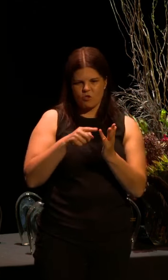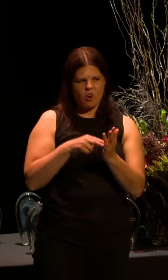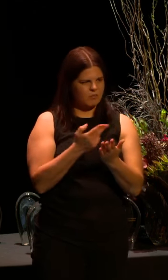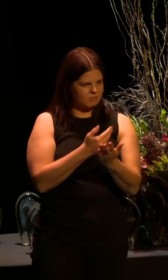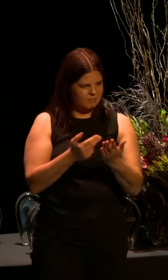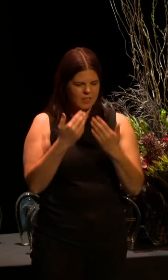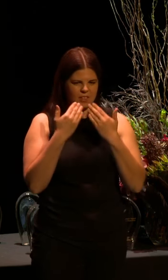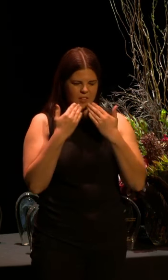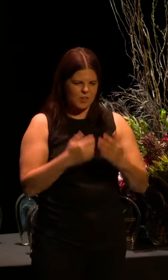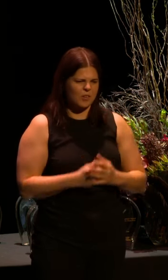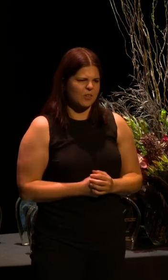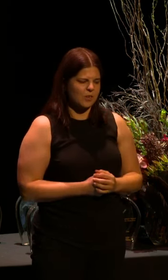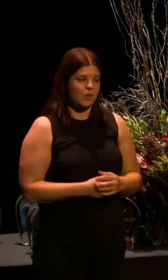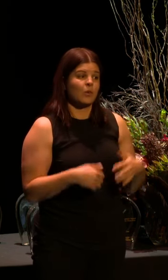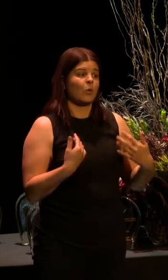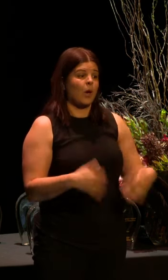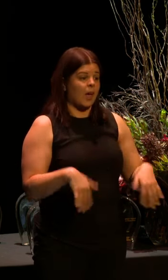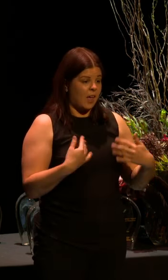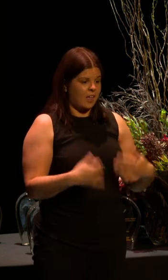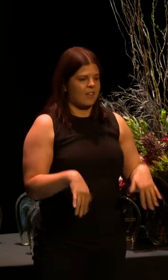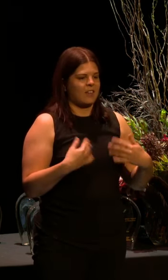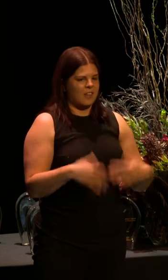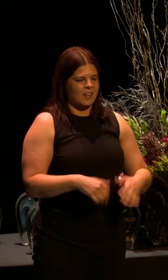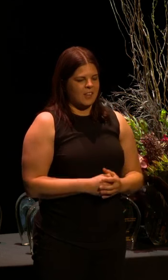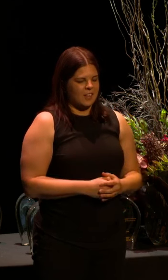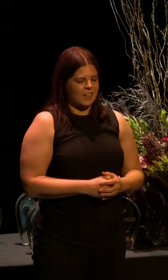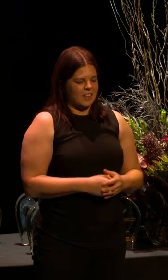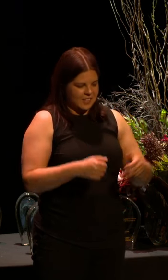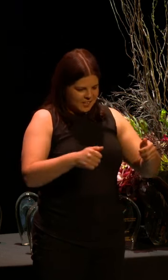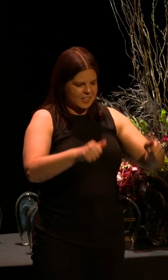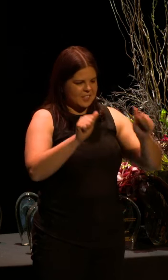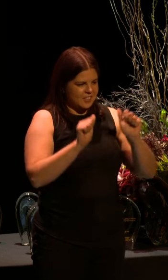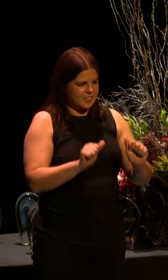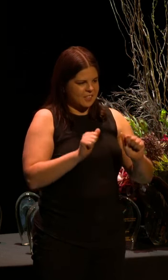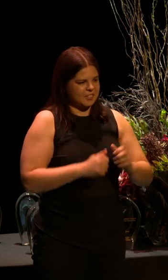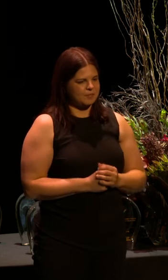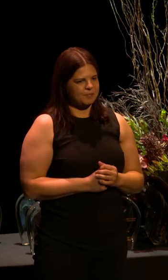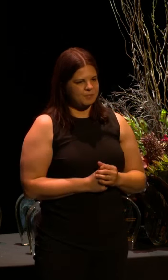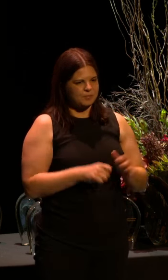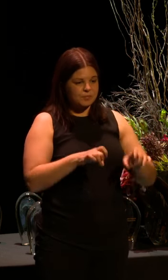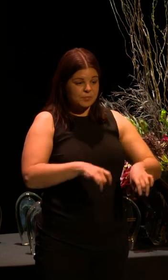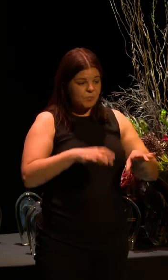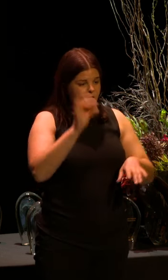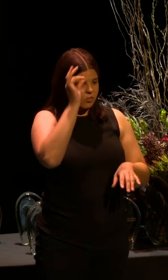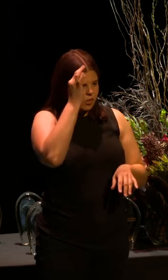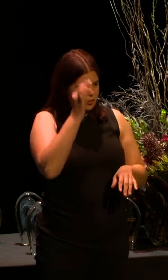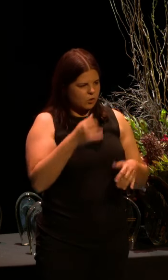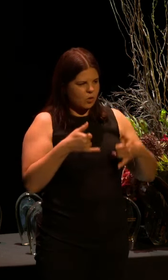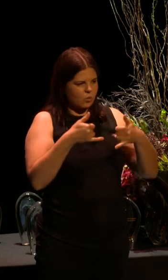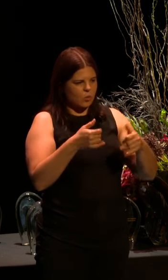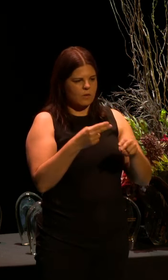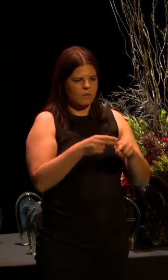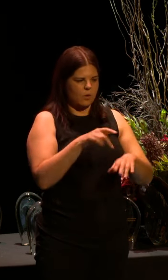Well, so, moving on! Moving on. The Australia Council Award for Theatre recognises the achievements of an artist who has